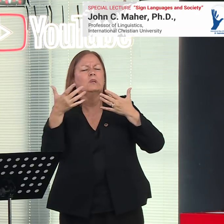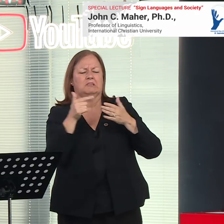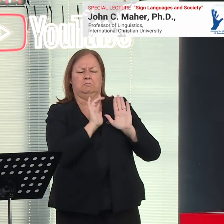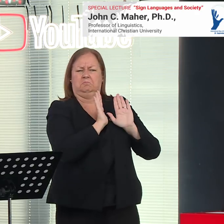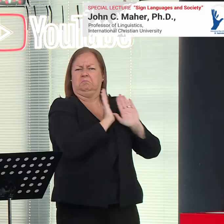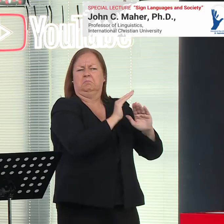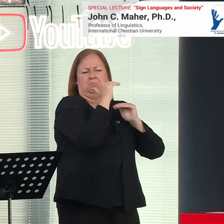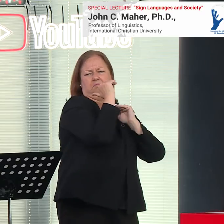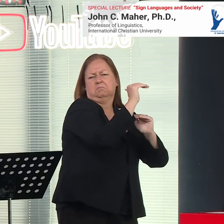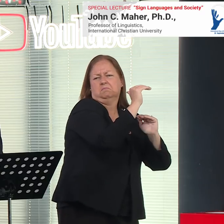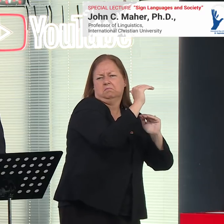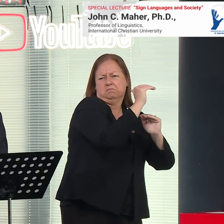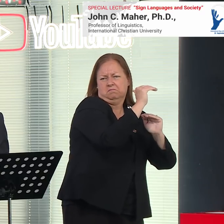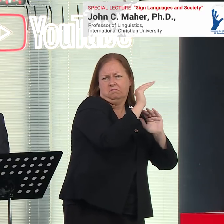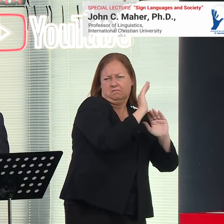However, those systems are closed.